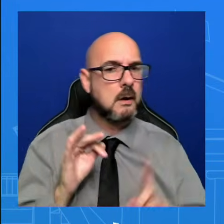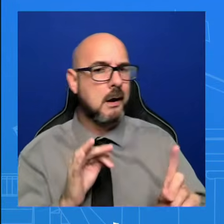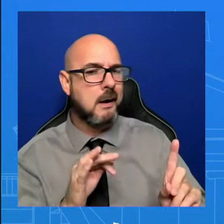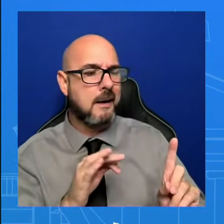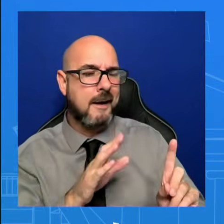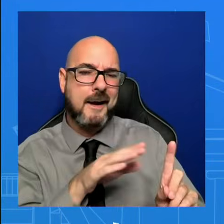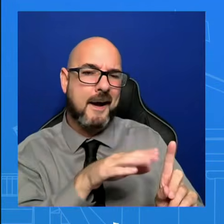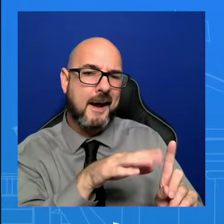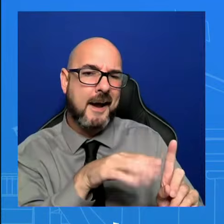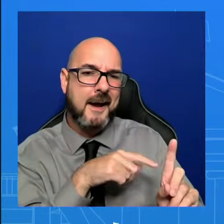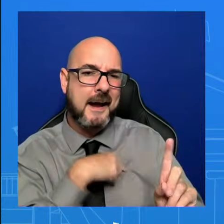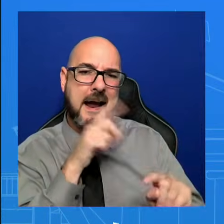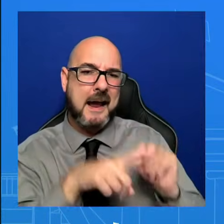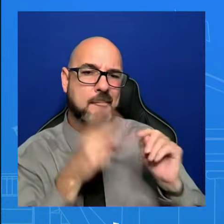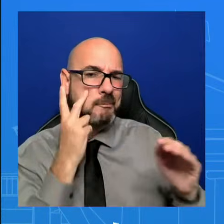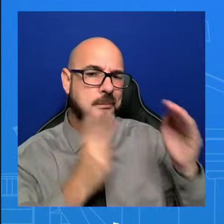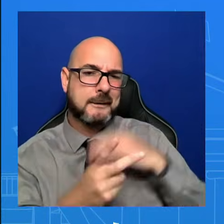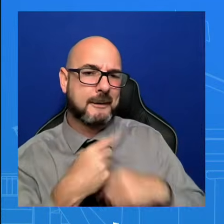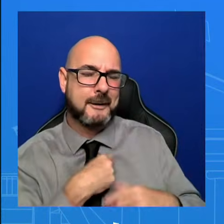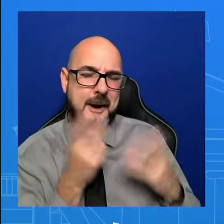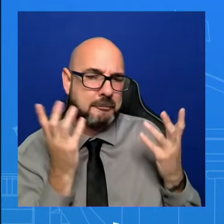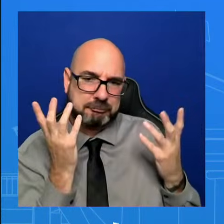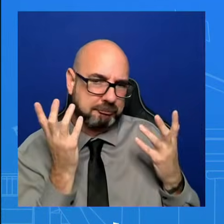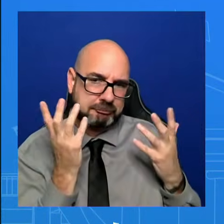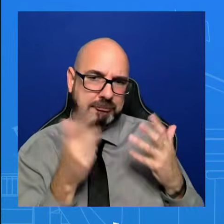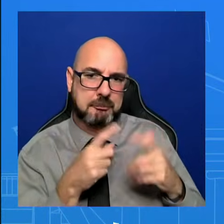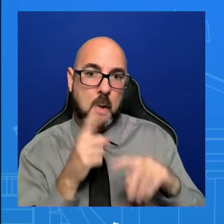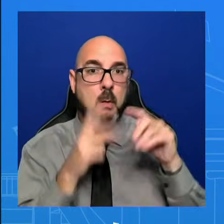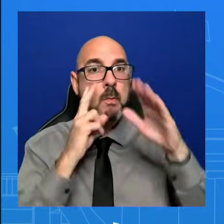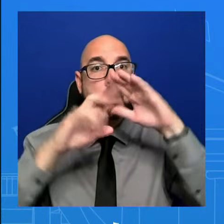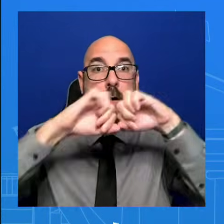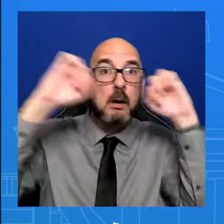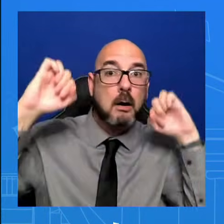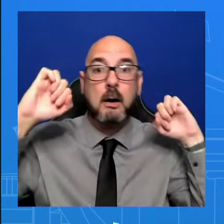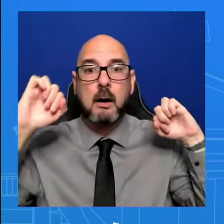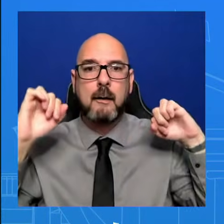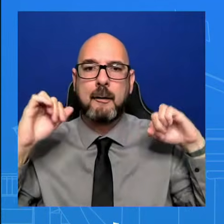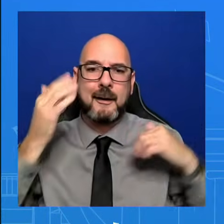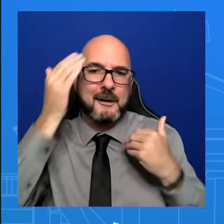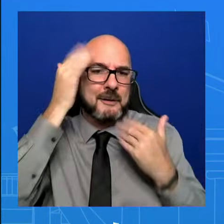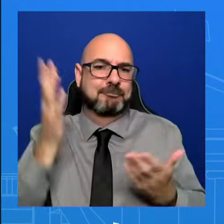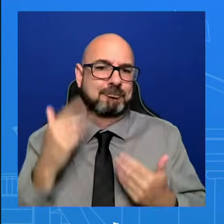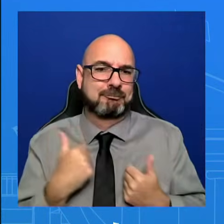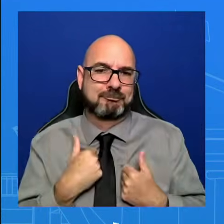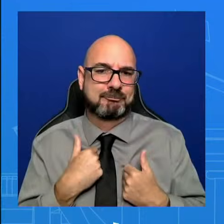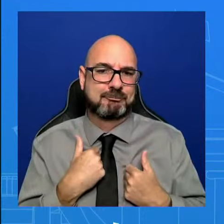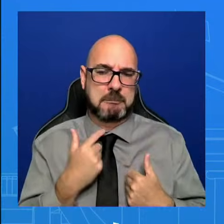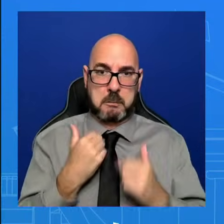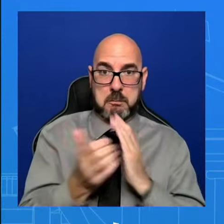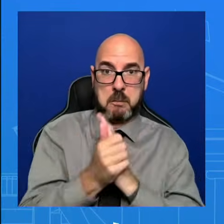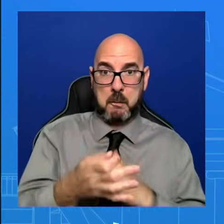I just don't. I -- I that is not something that I have the ability of doing. What I can say is this is an important day.